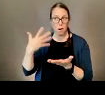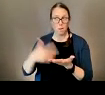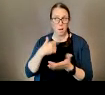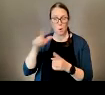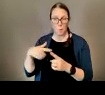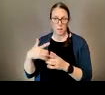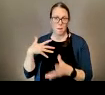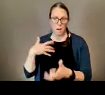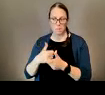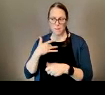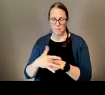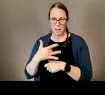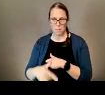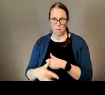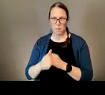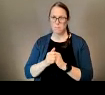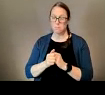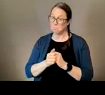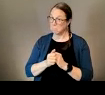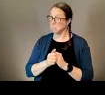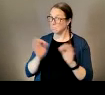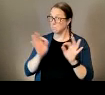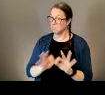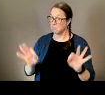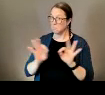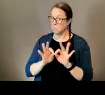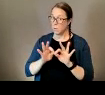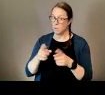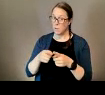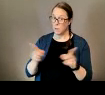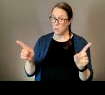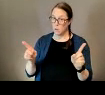And it is important that you do keep it up to date,